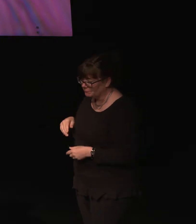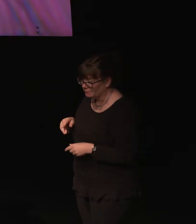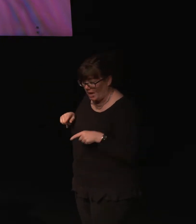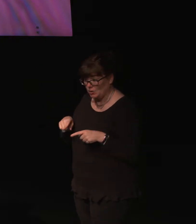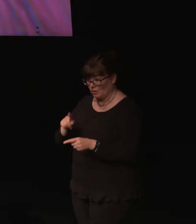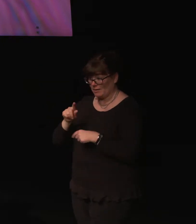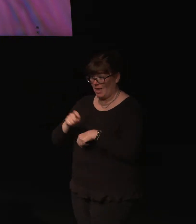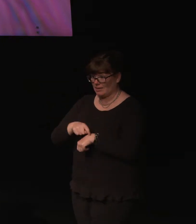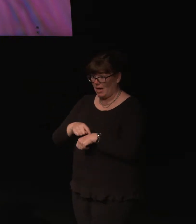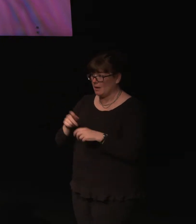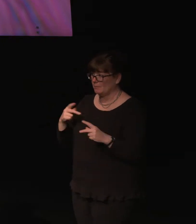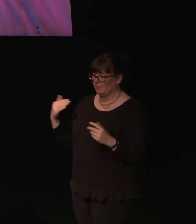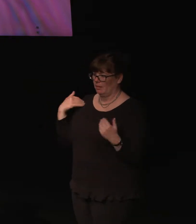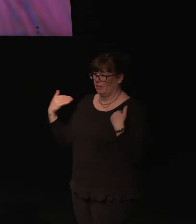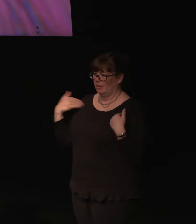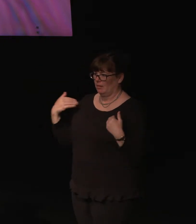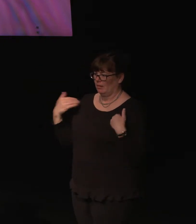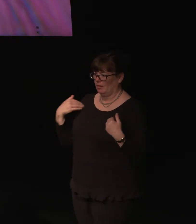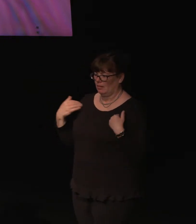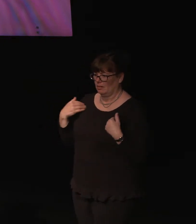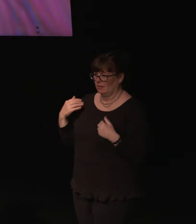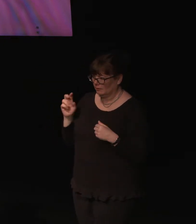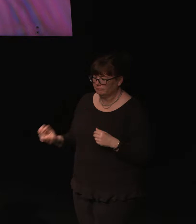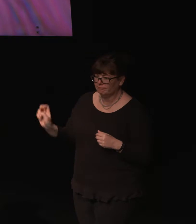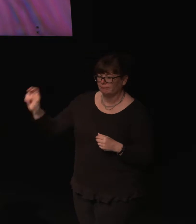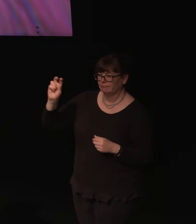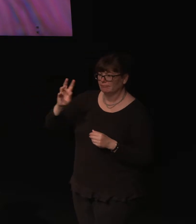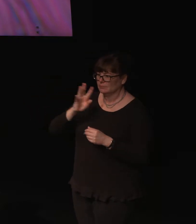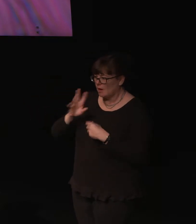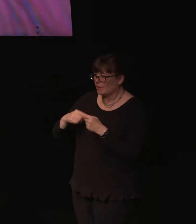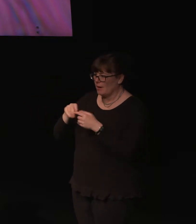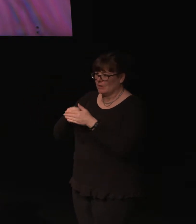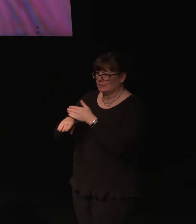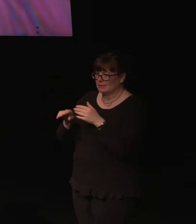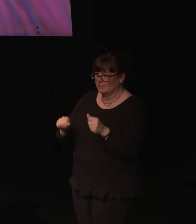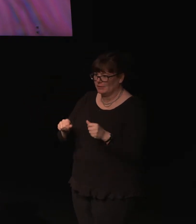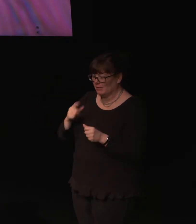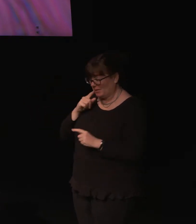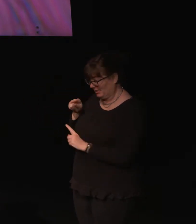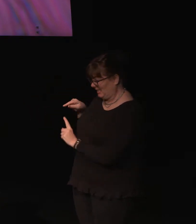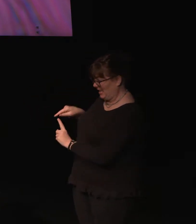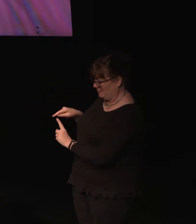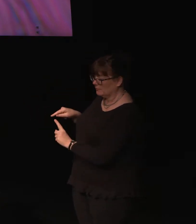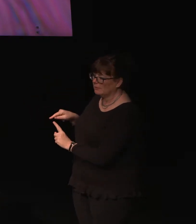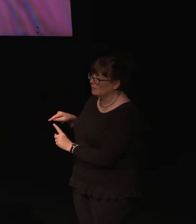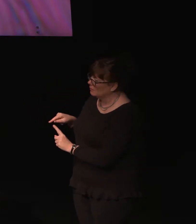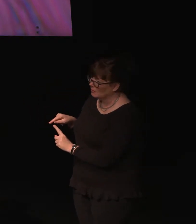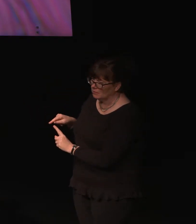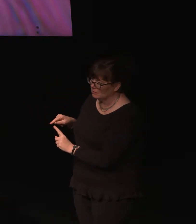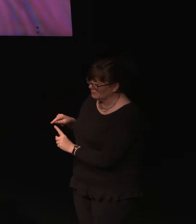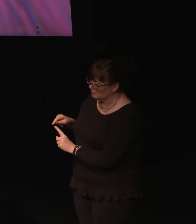people started asking me to come and give talks. Because after him, and trust me, he is THE accessibility expert,